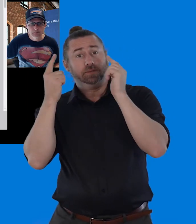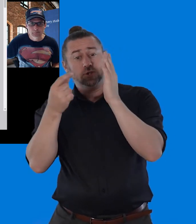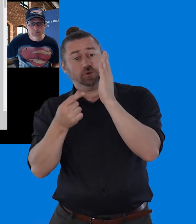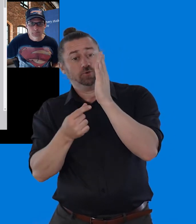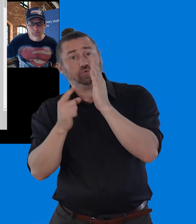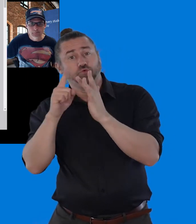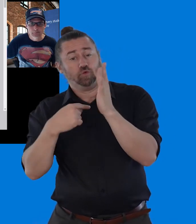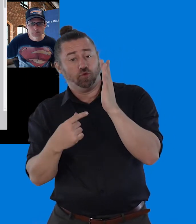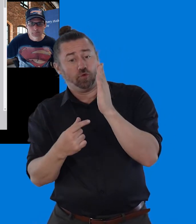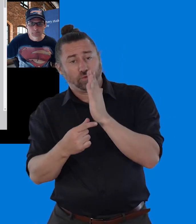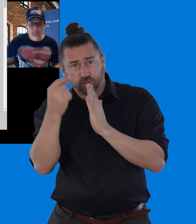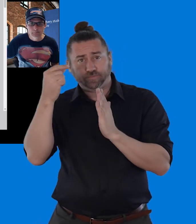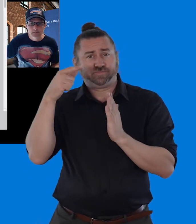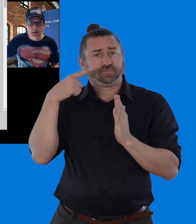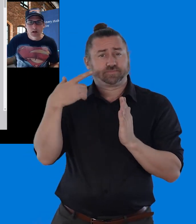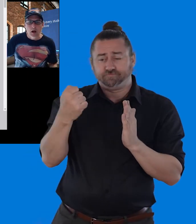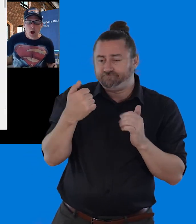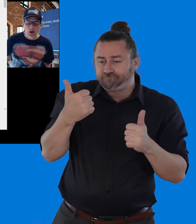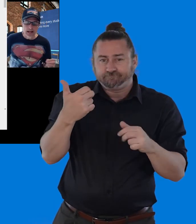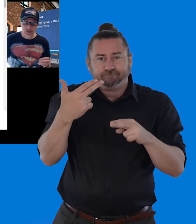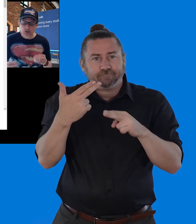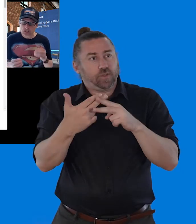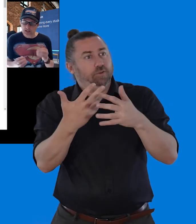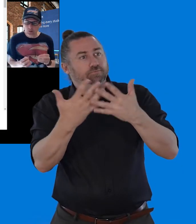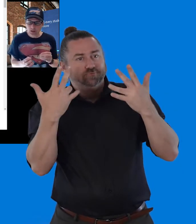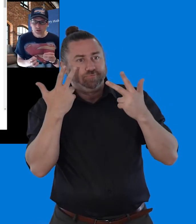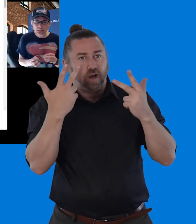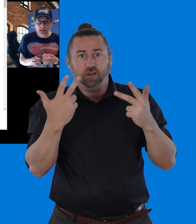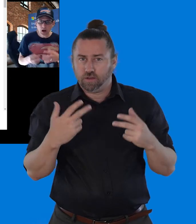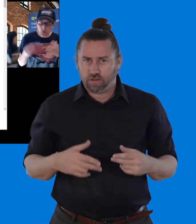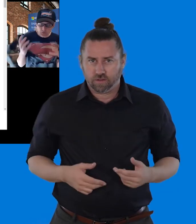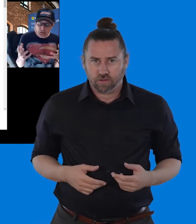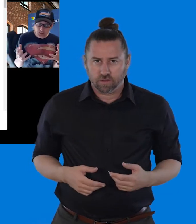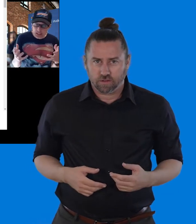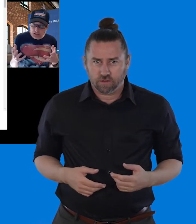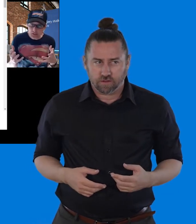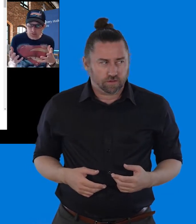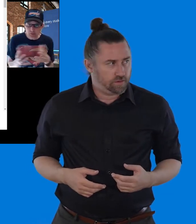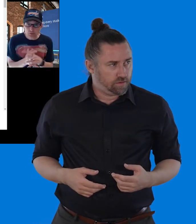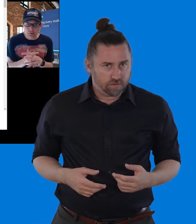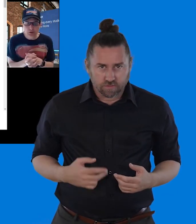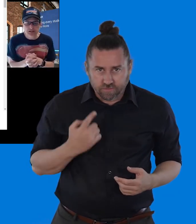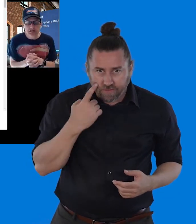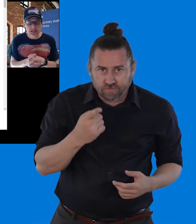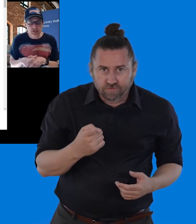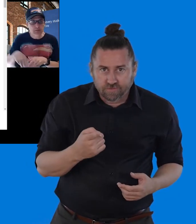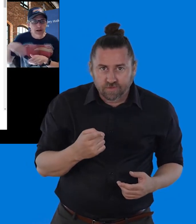and transparent forums for the presentation. (VIDEO ENDS). OK, so you can see what it's doing there. Hopefully, you can hear it through the presentation,